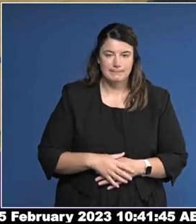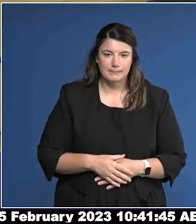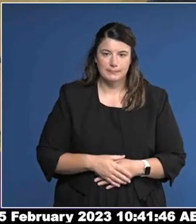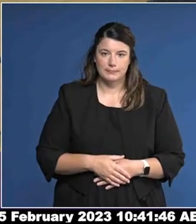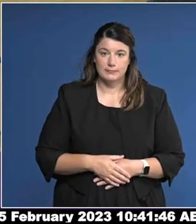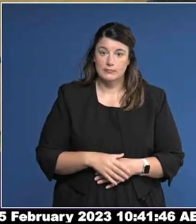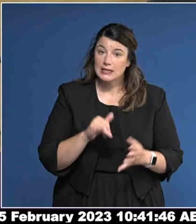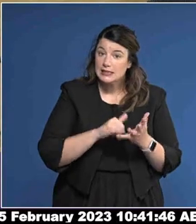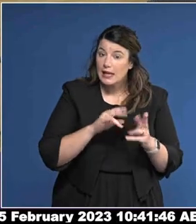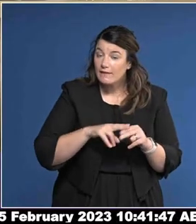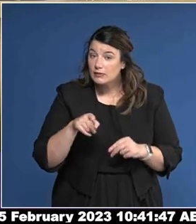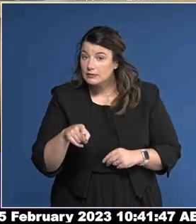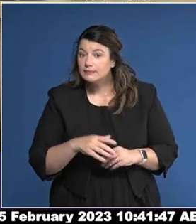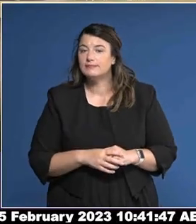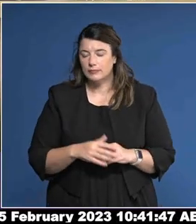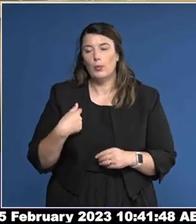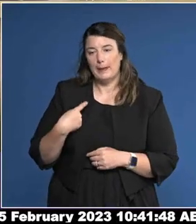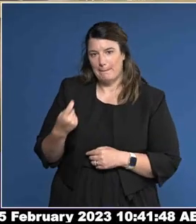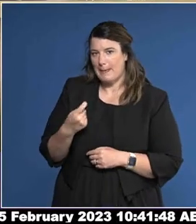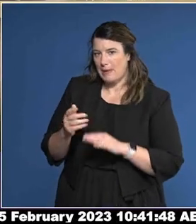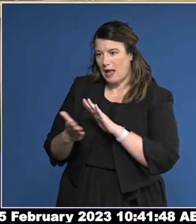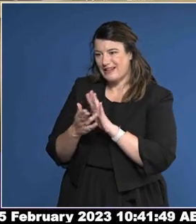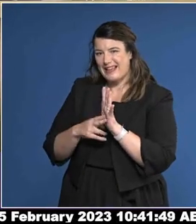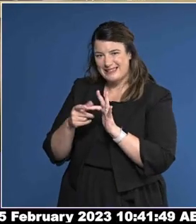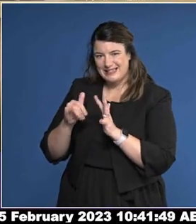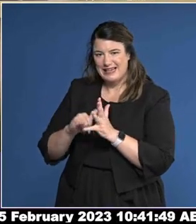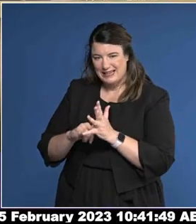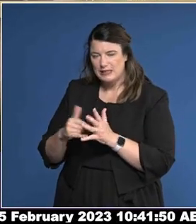Yes, the NDS have some excellent training resources which we repurpose,